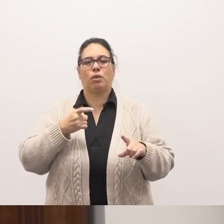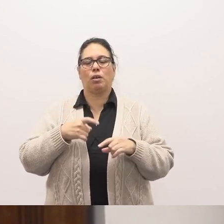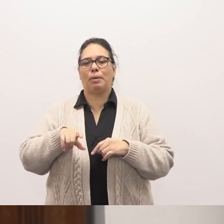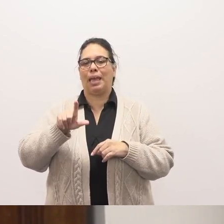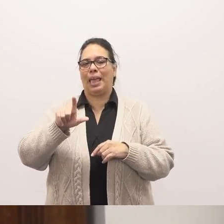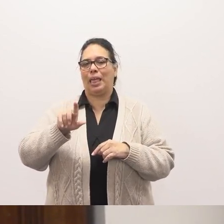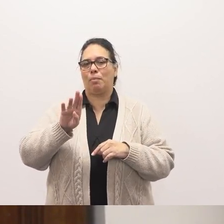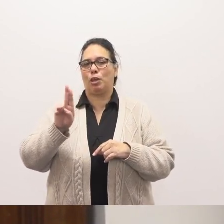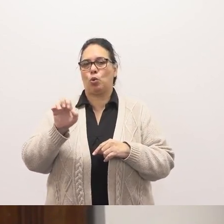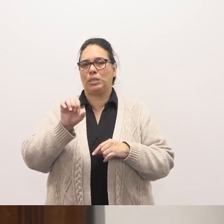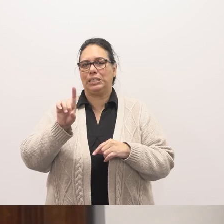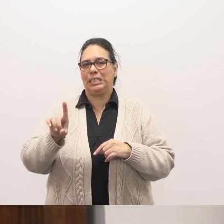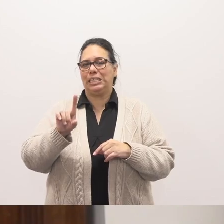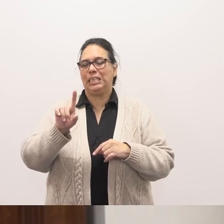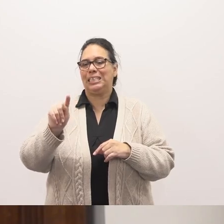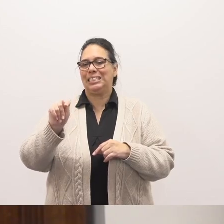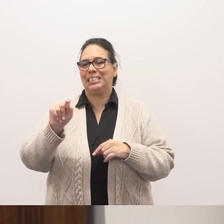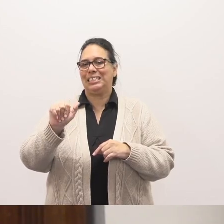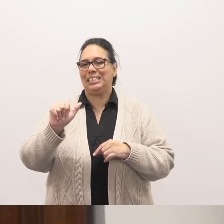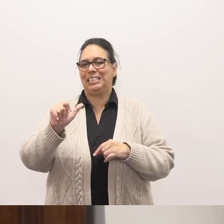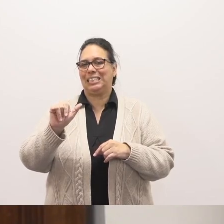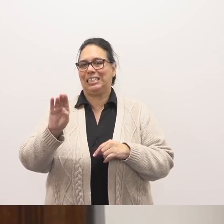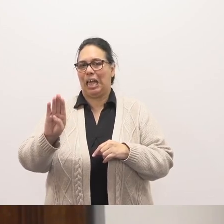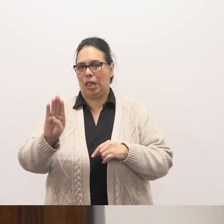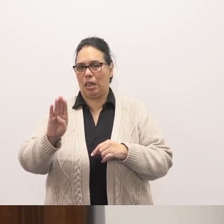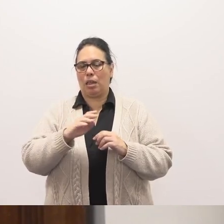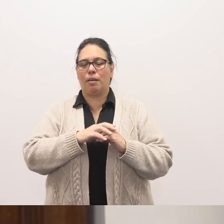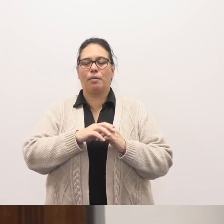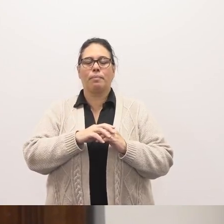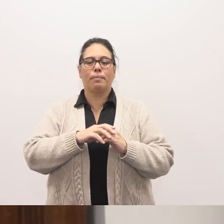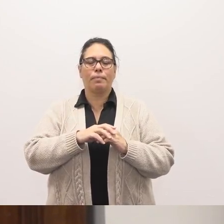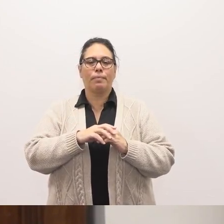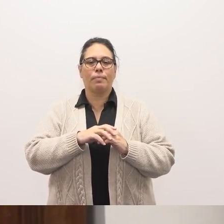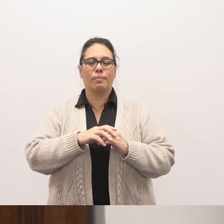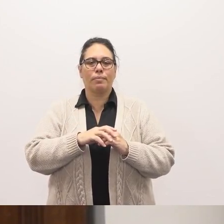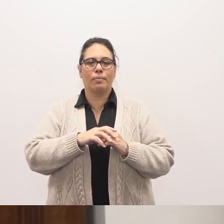the Teachers Association of Long Beach, TALB, K-12,